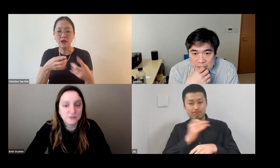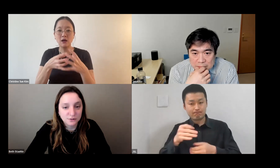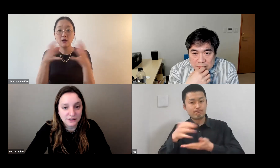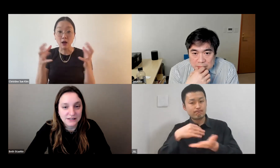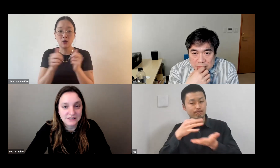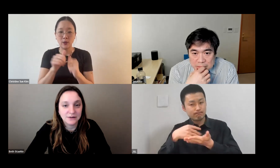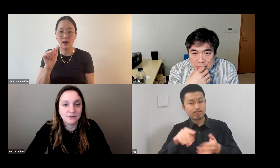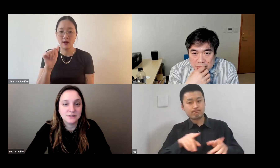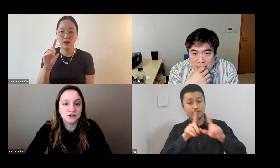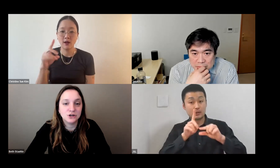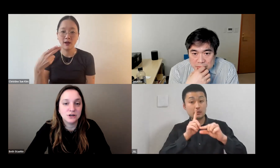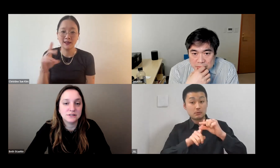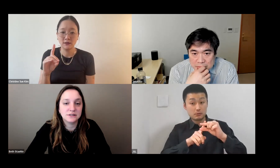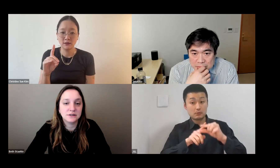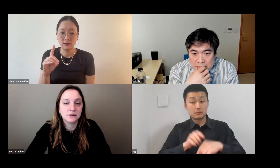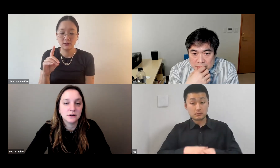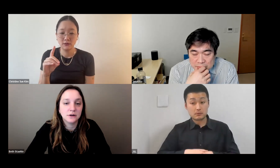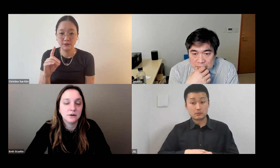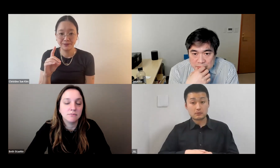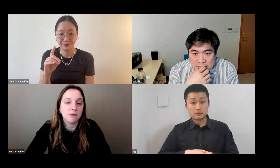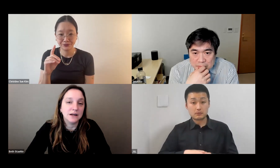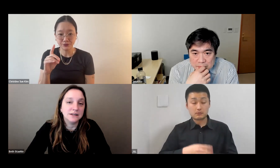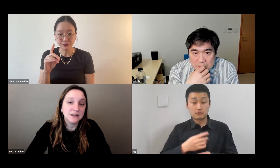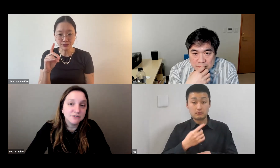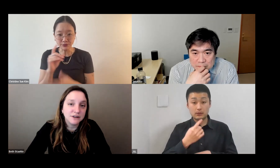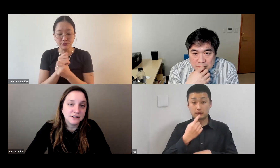realized that it wasn't just my deafness.